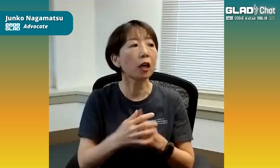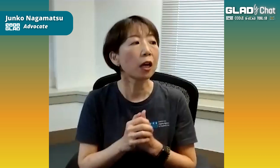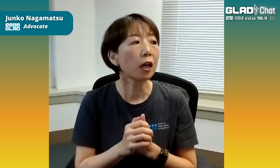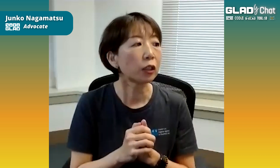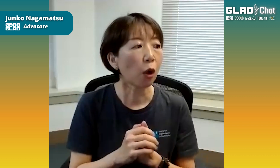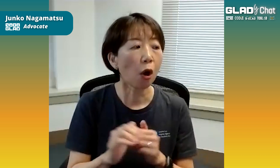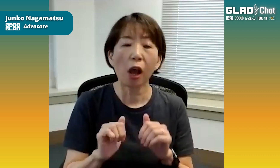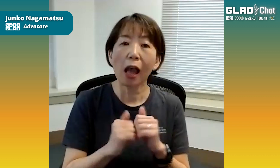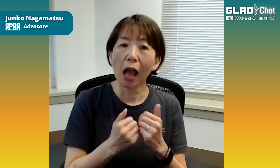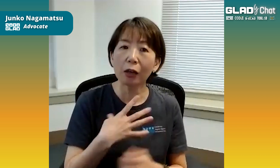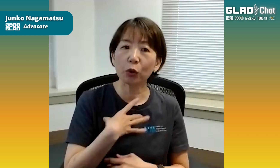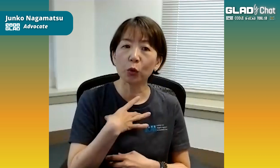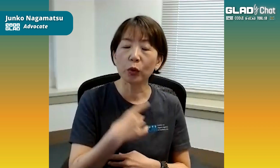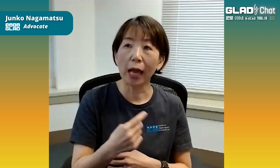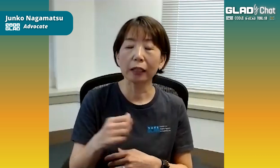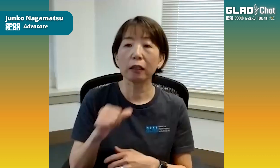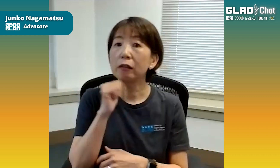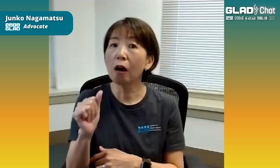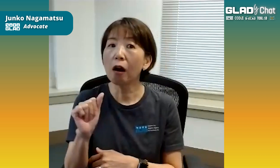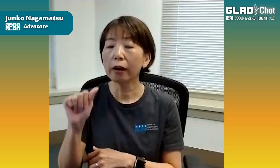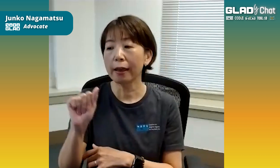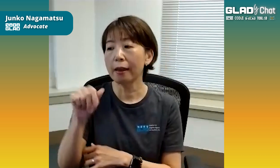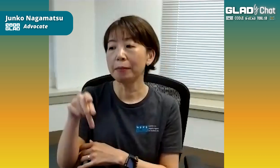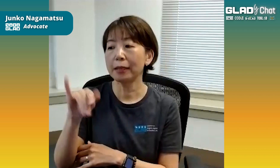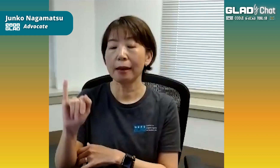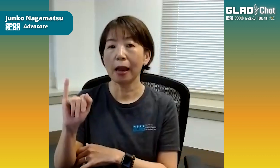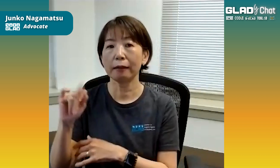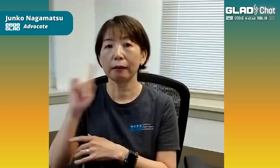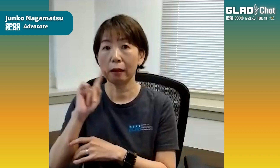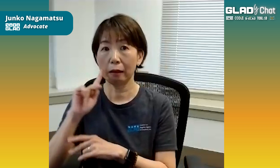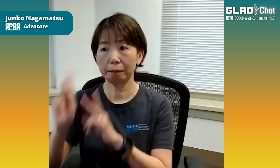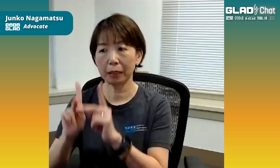How would you like non-AAPI deaf people to